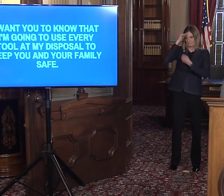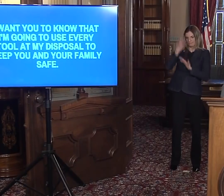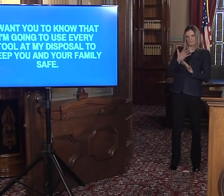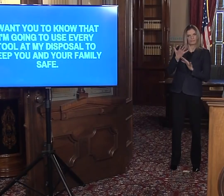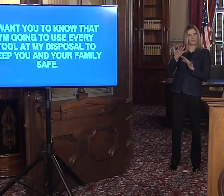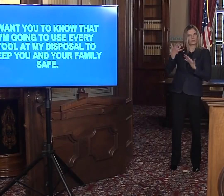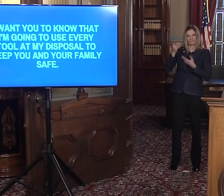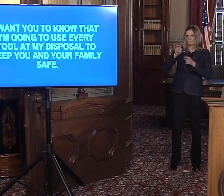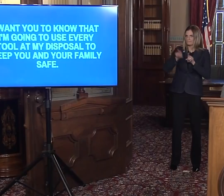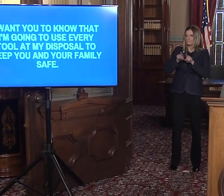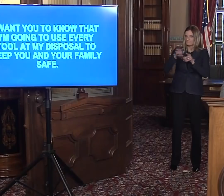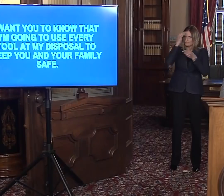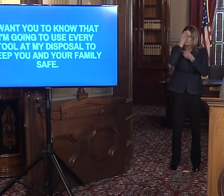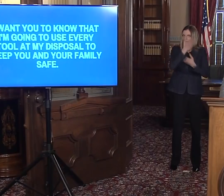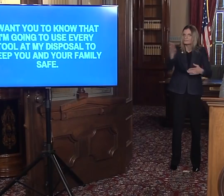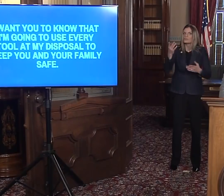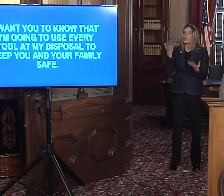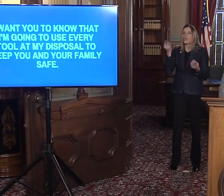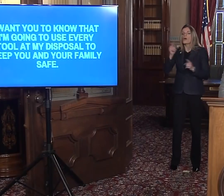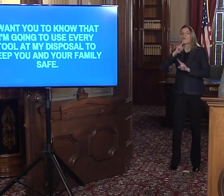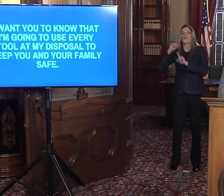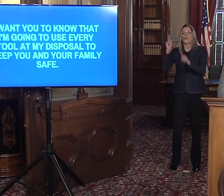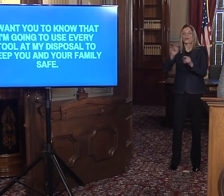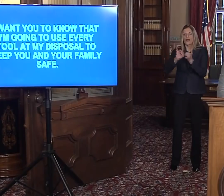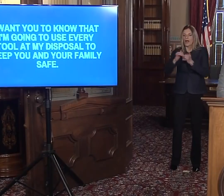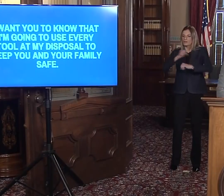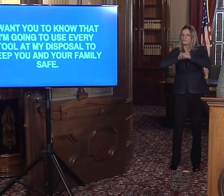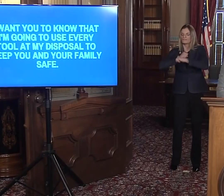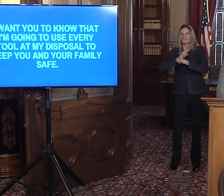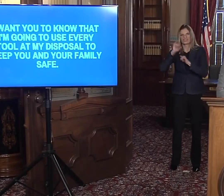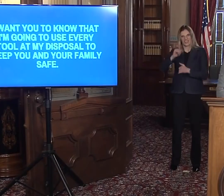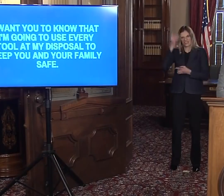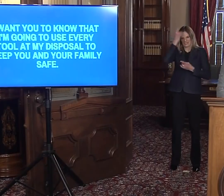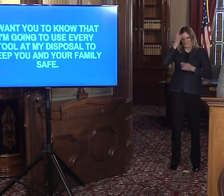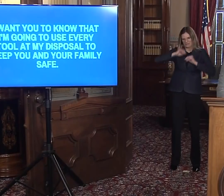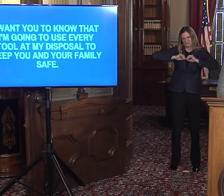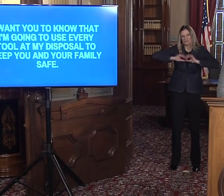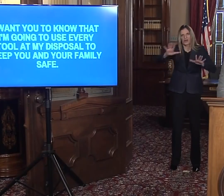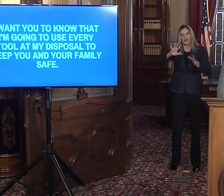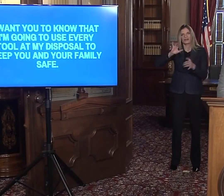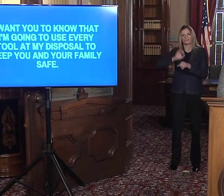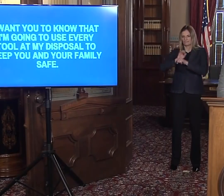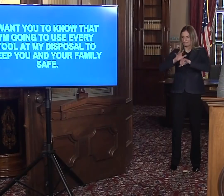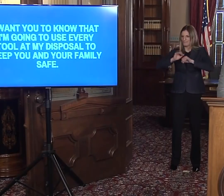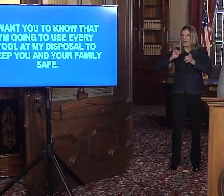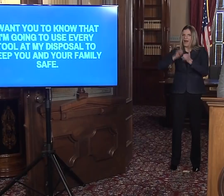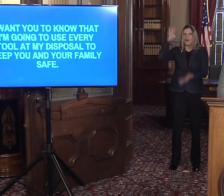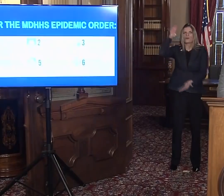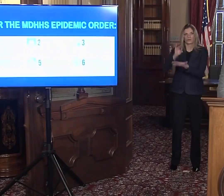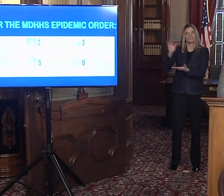HEALTH AND HUMAN SERVICES HAS ISSUED A NUMBER OF EPIDEMIC ORDERS TO ENSURE MICHIGAN'S